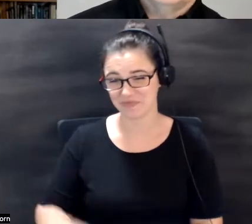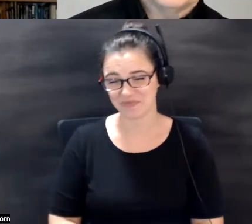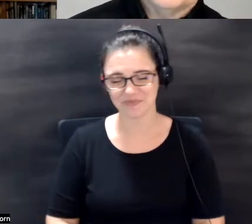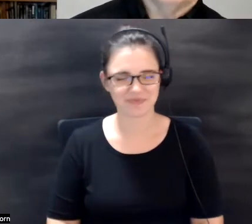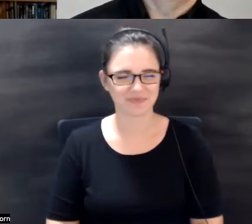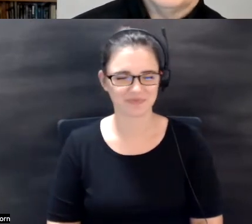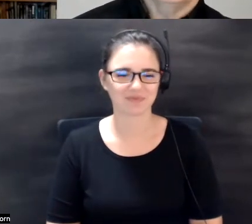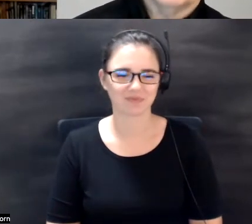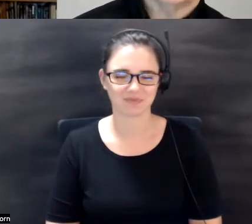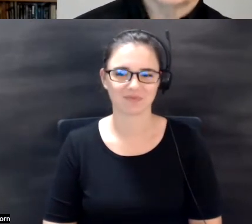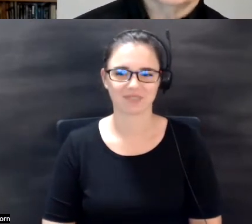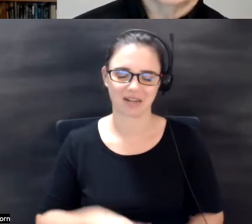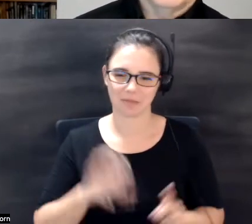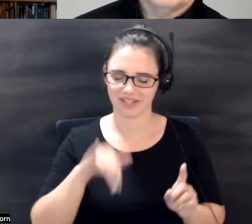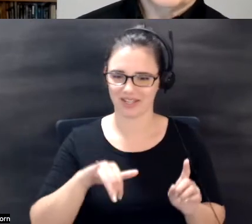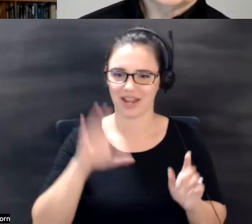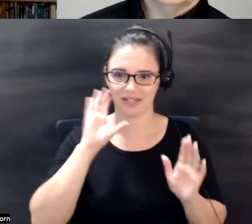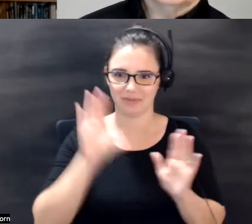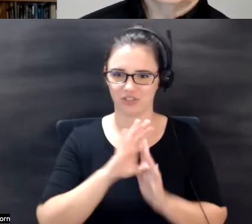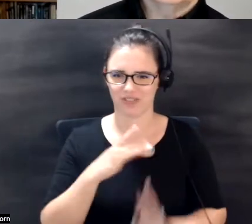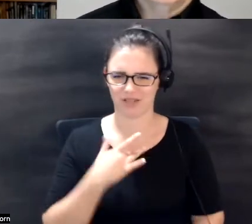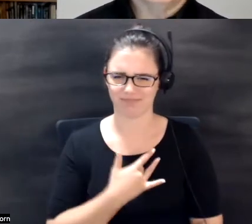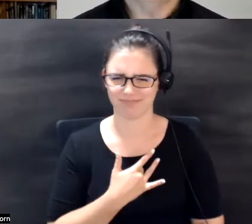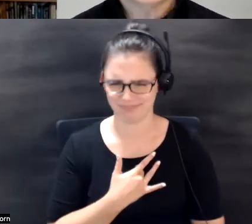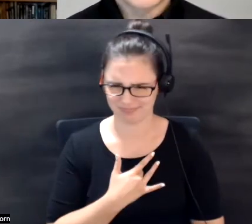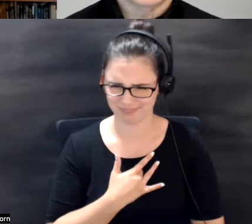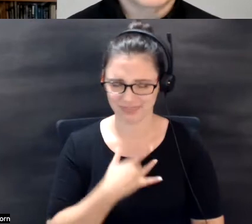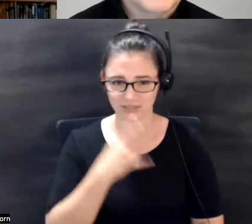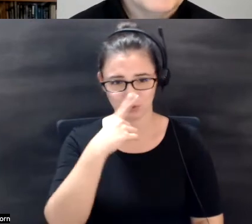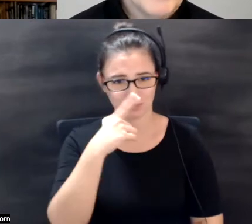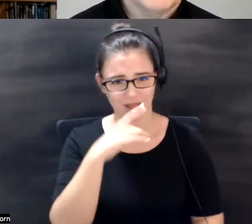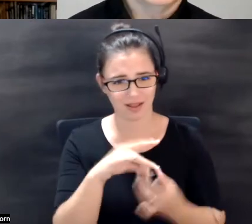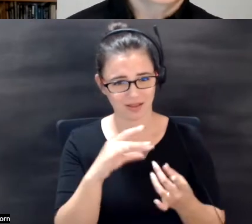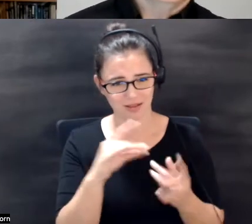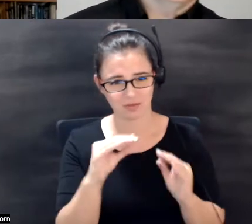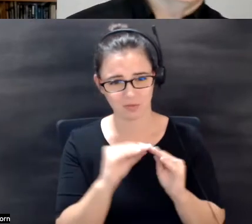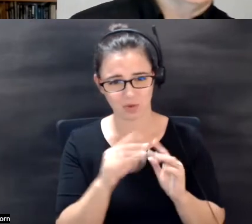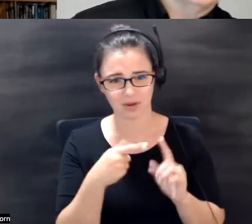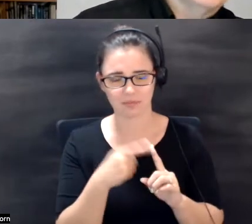But that that image just really got me. So could you maybe say a little bit about-- uh,